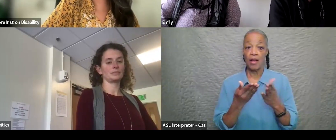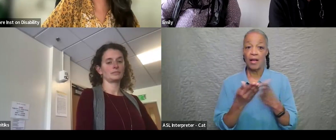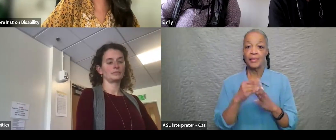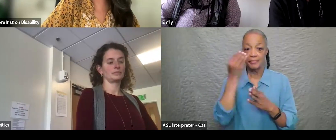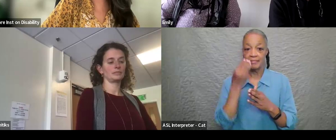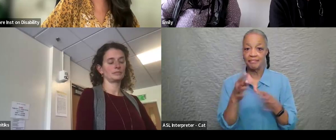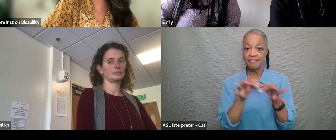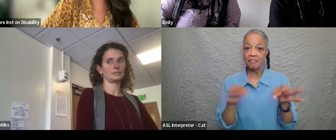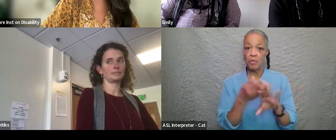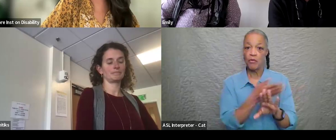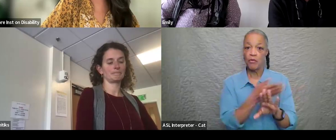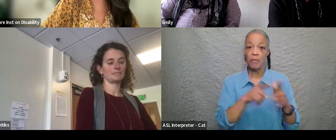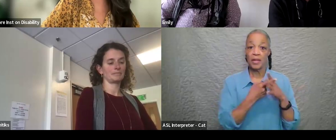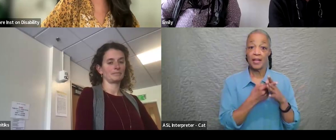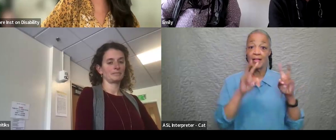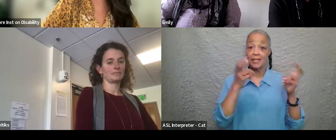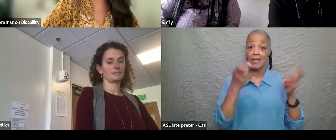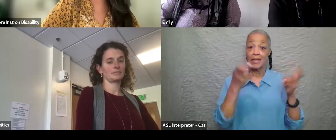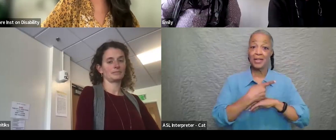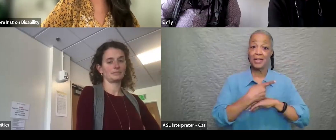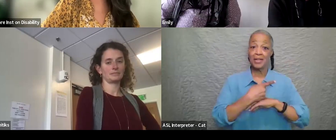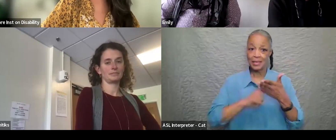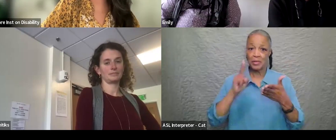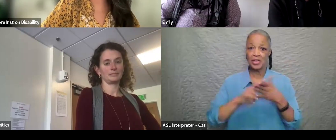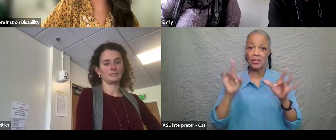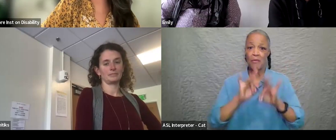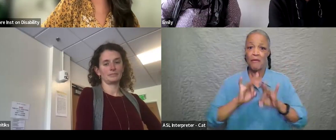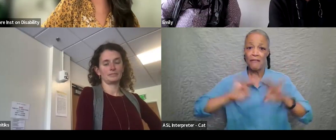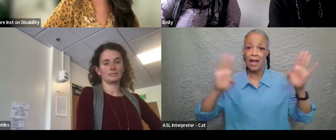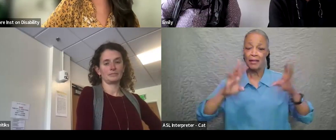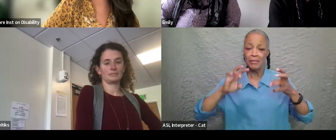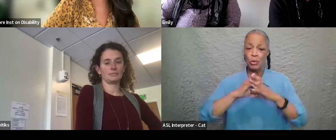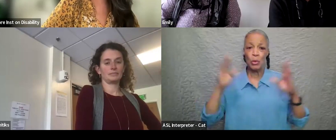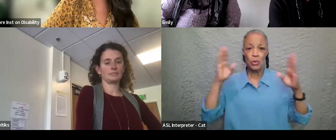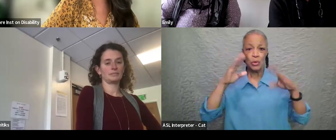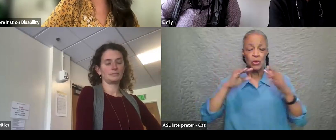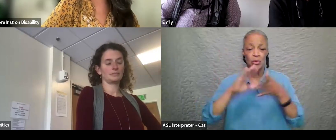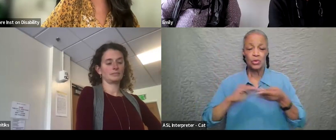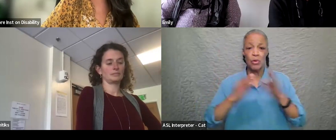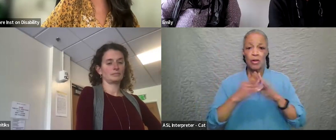The topic today explores some violent and troubling stories of institutional harm and self-harm.